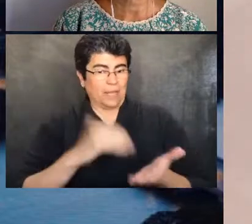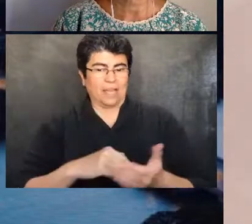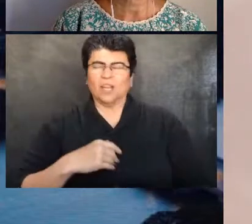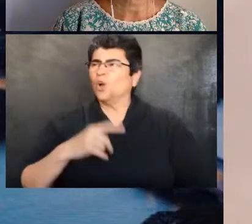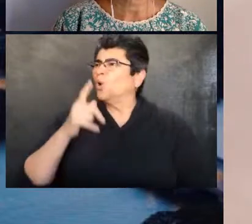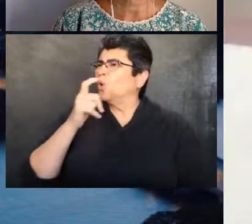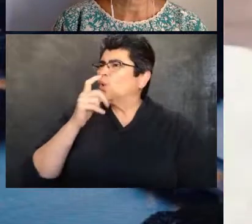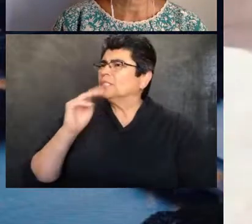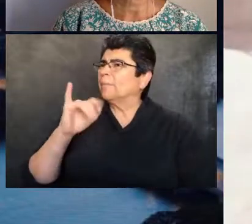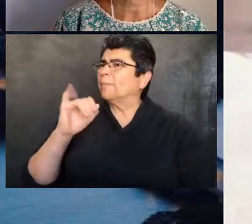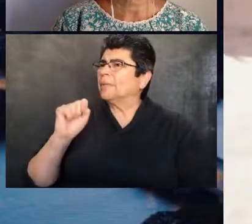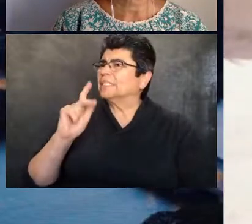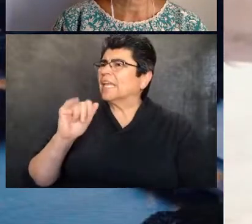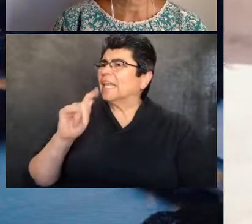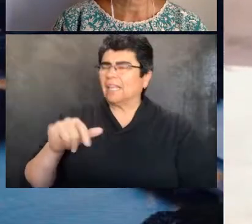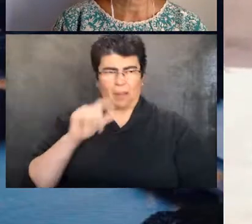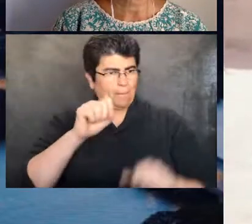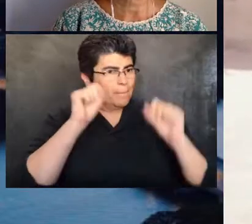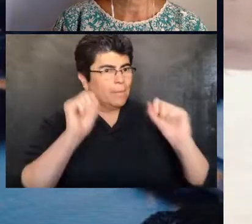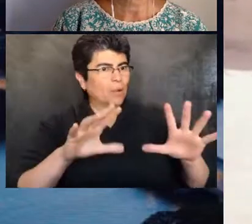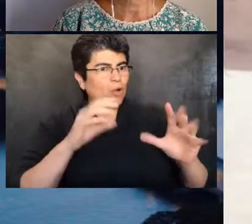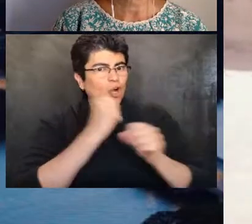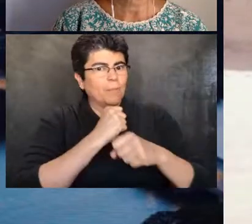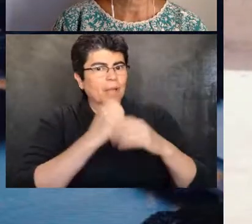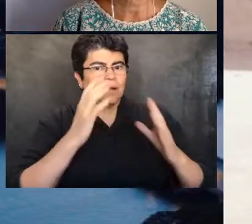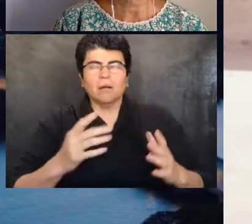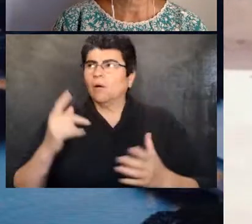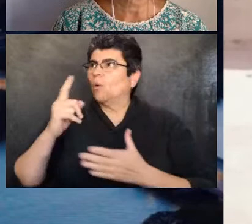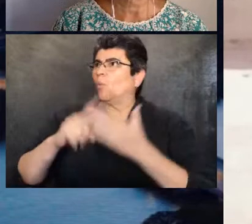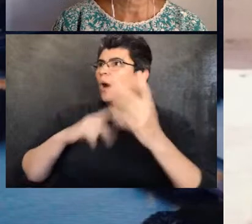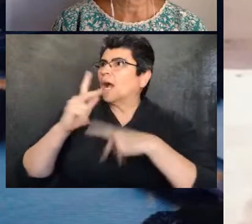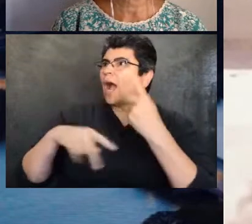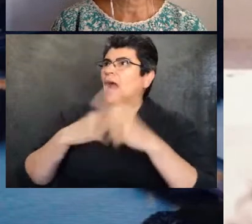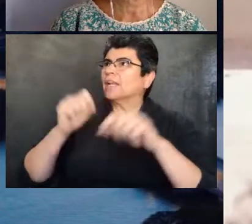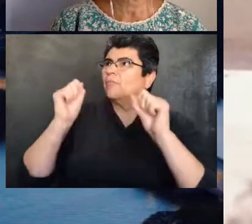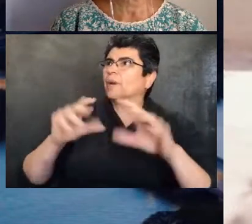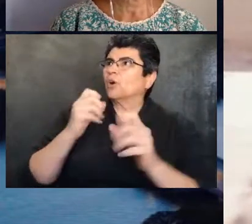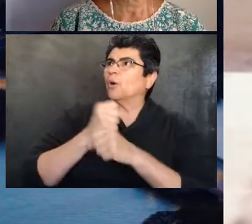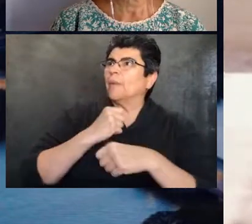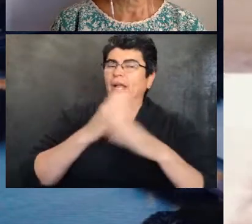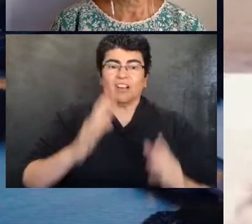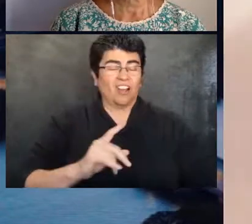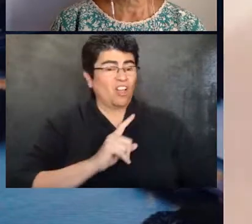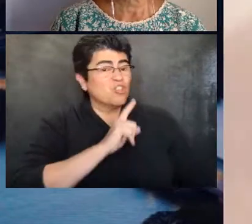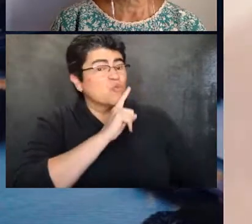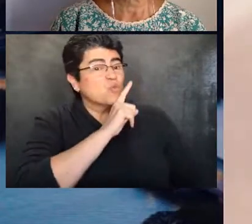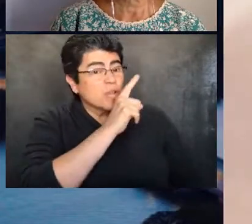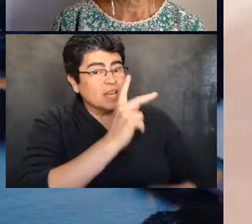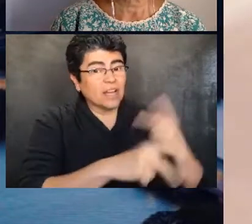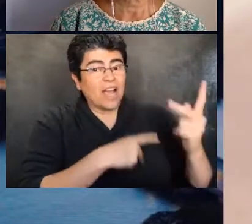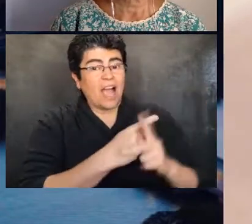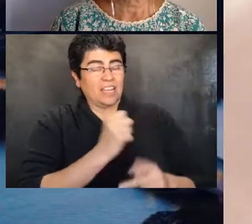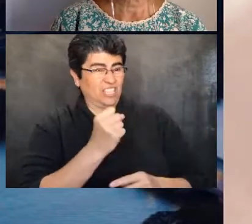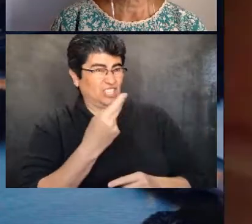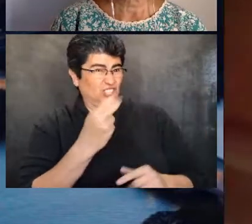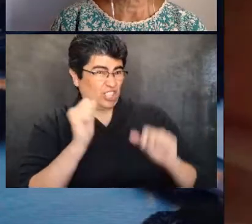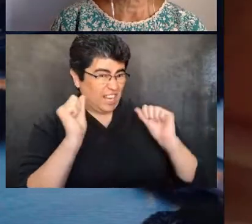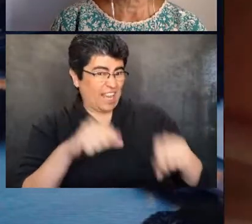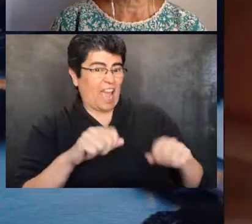The miracle maker. What kind of miracle maker? The real kind, she can do anything.